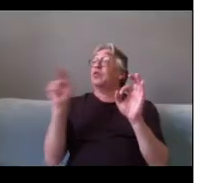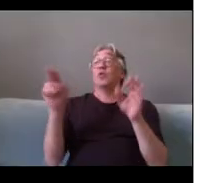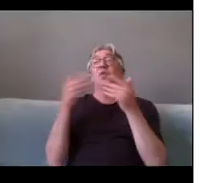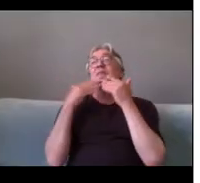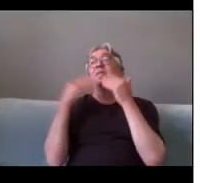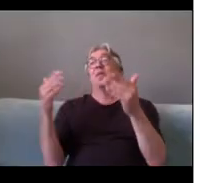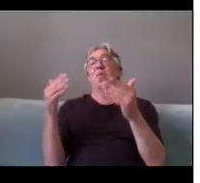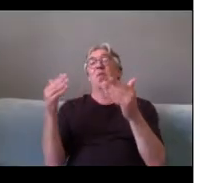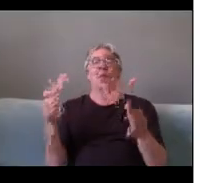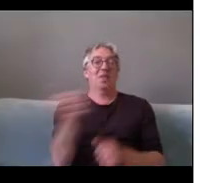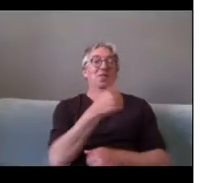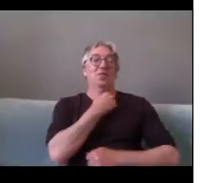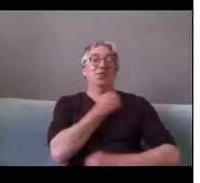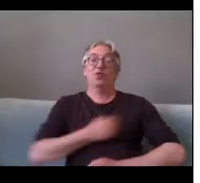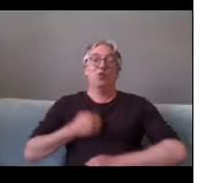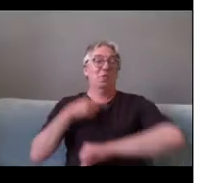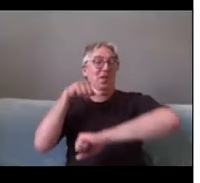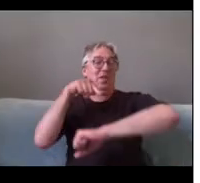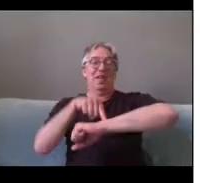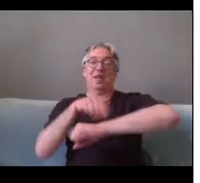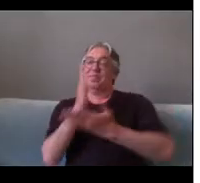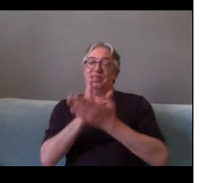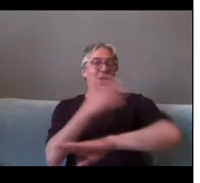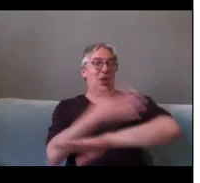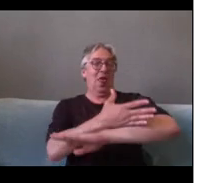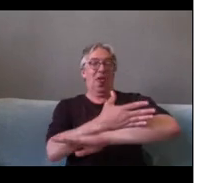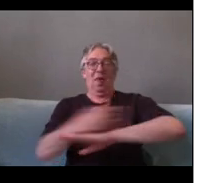but we really are out of time. There are more good questions.